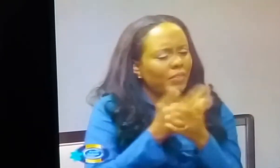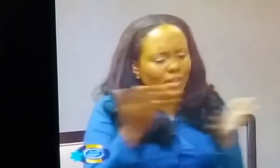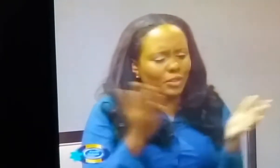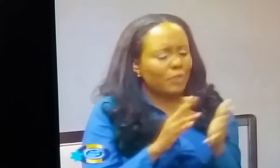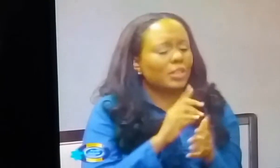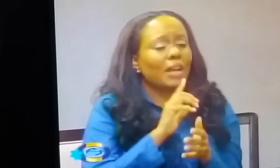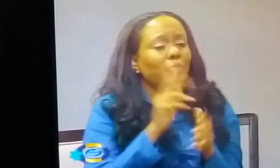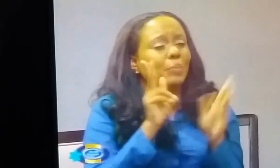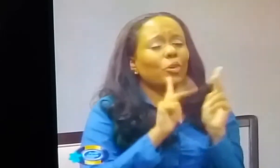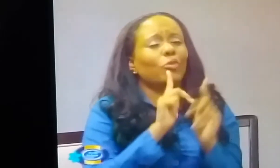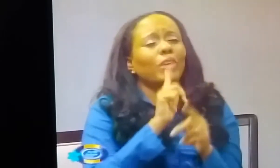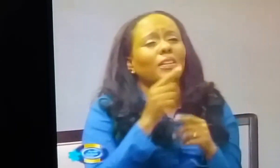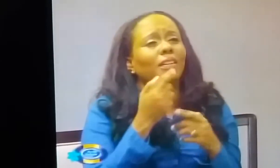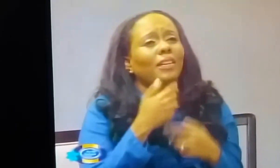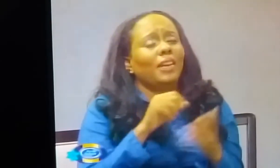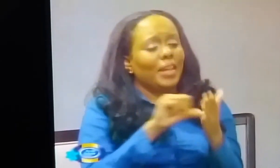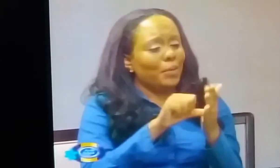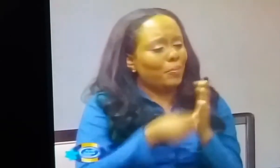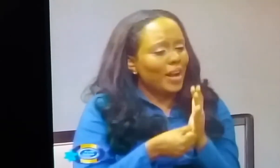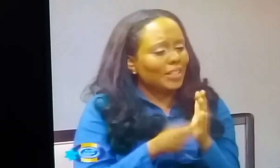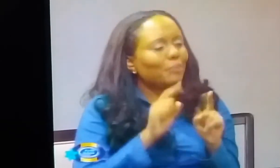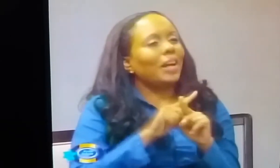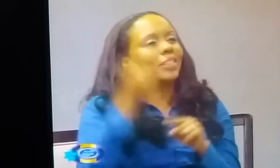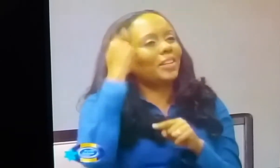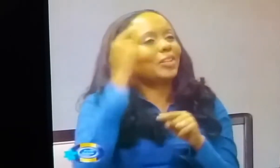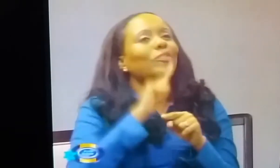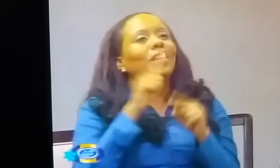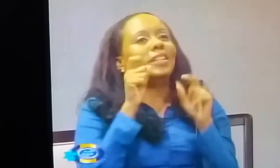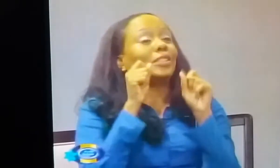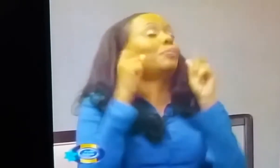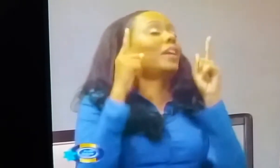everything so I will and people are really impressed by thing they're really surprised